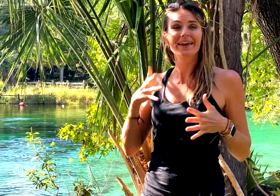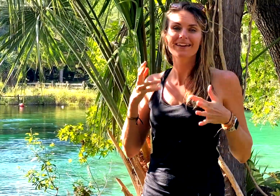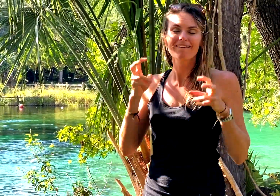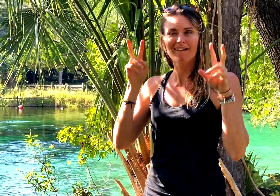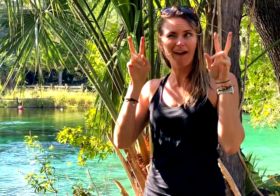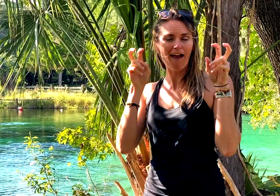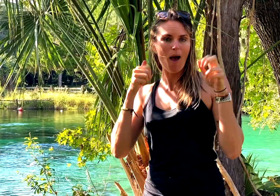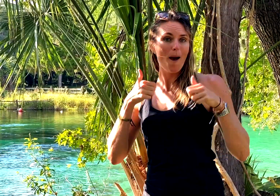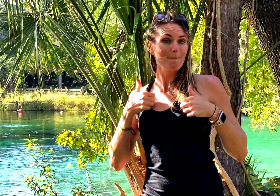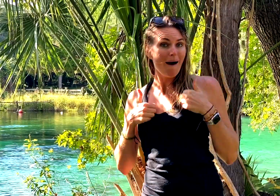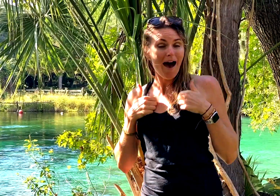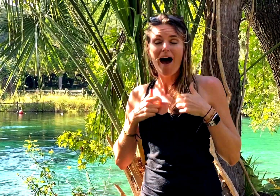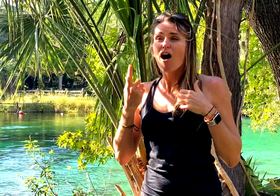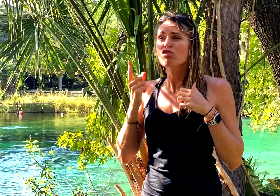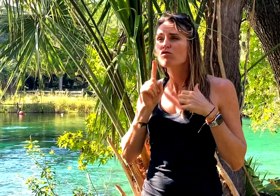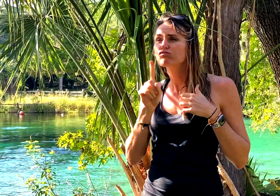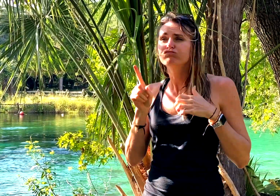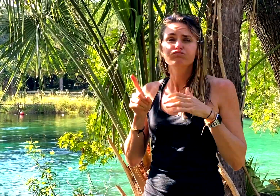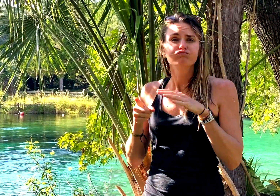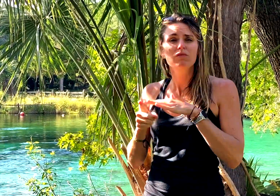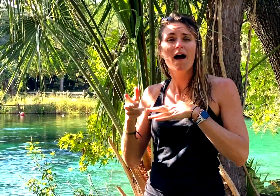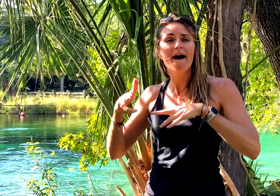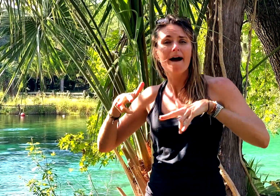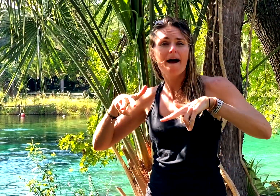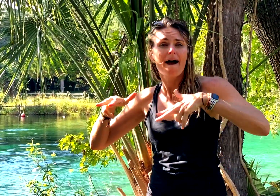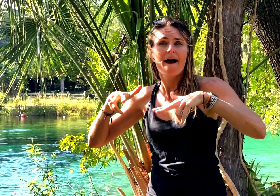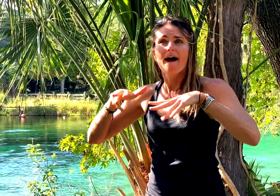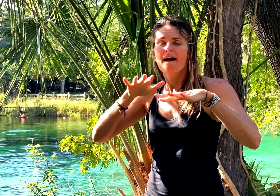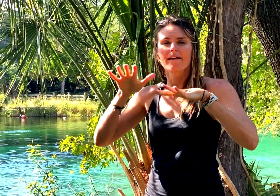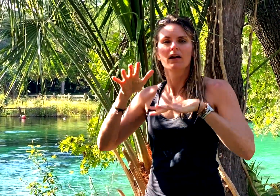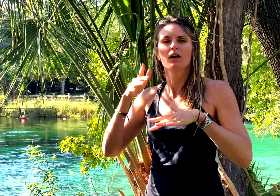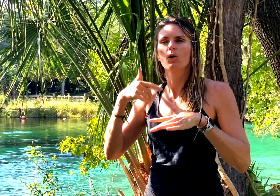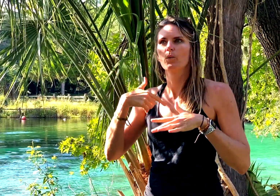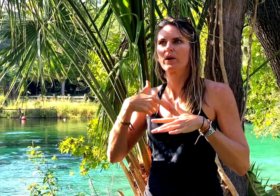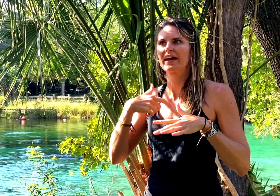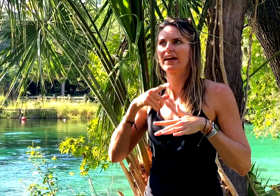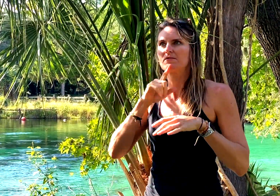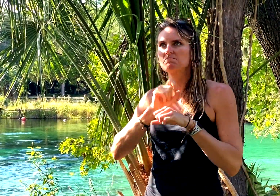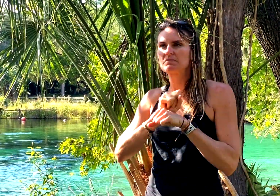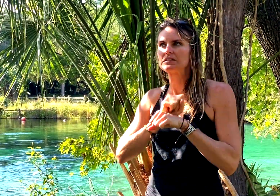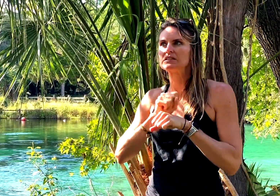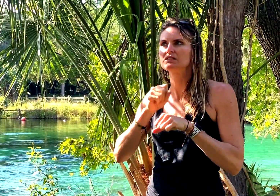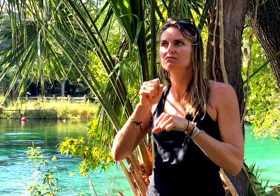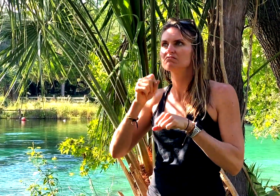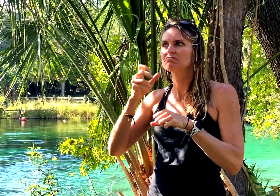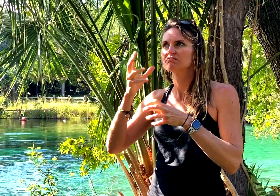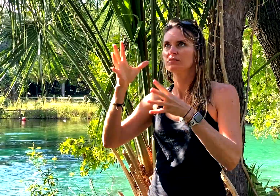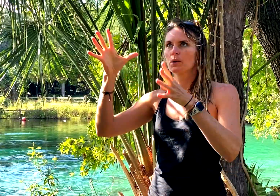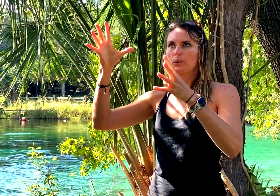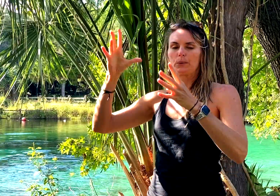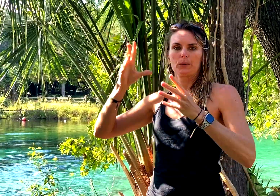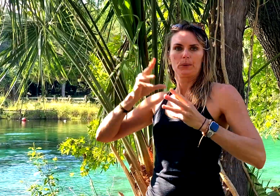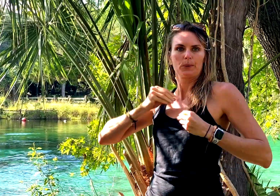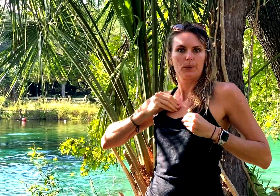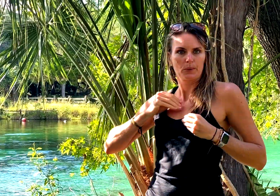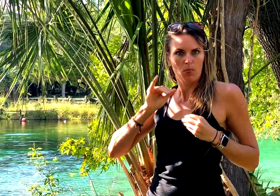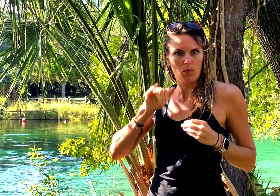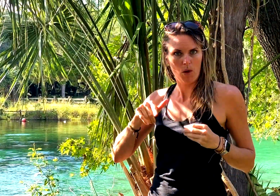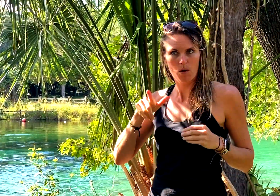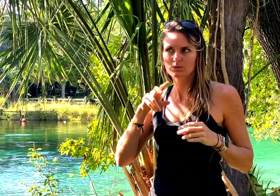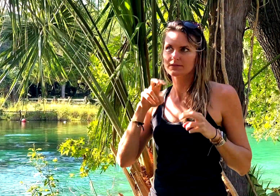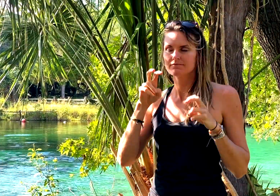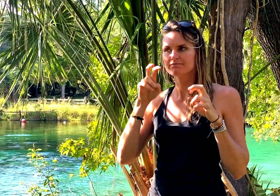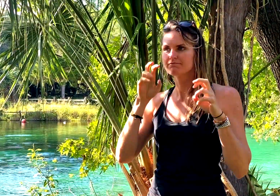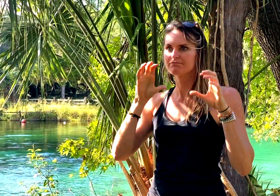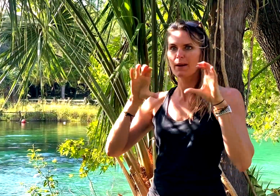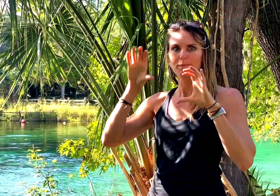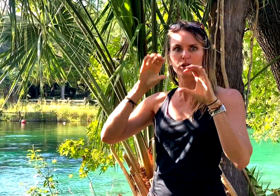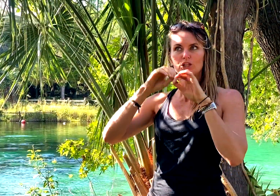When we take a hike out in nature, otherwise known as forest bathing, we absorb these chemicals